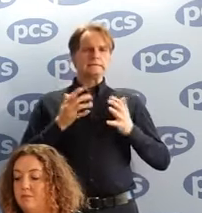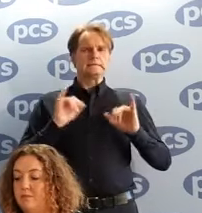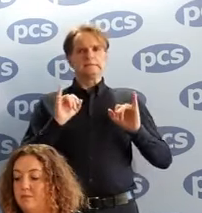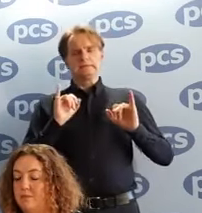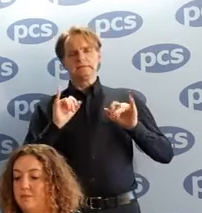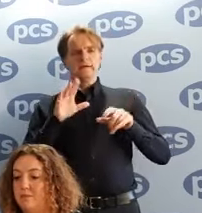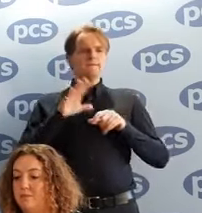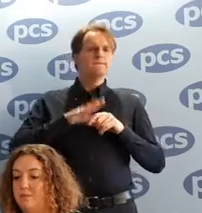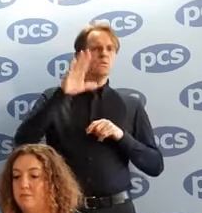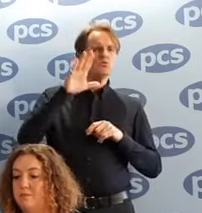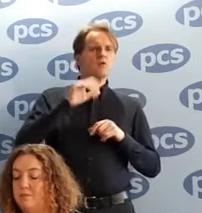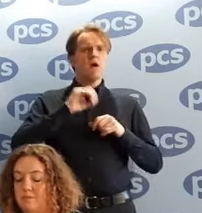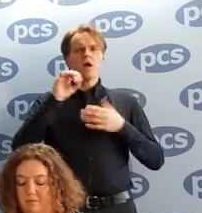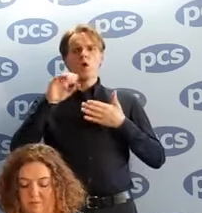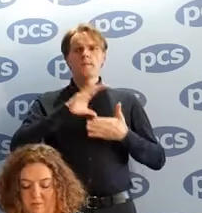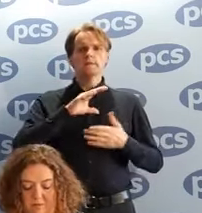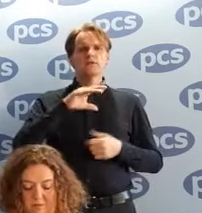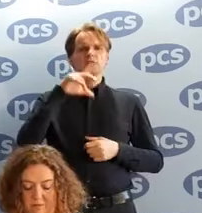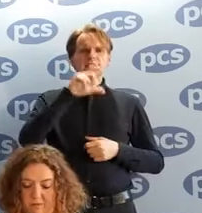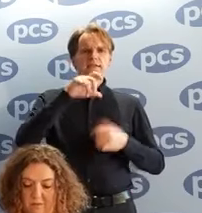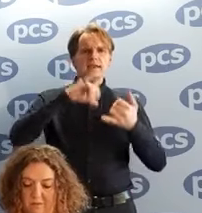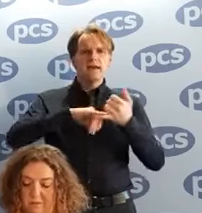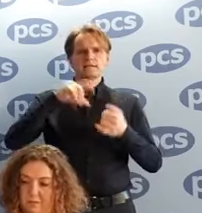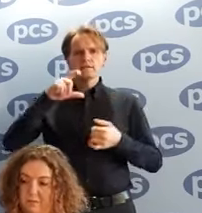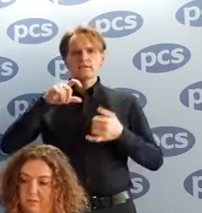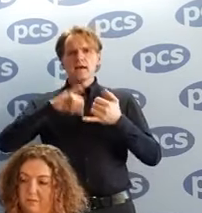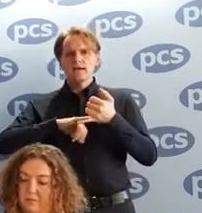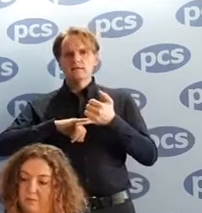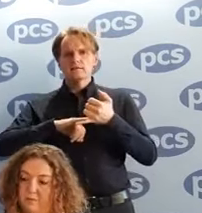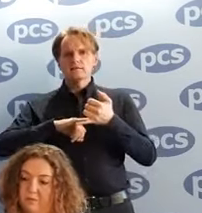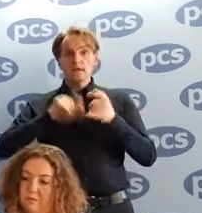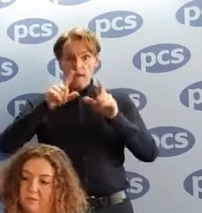access the Compensation Scheme, if you're worried about that, the only terms at the